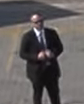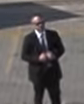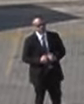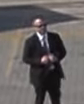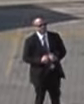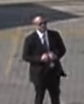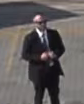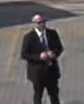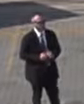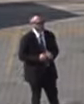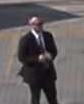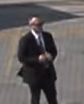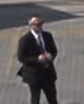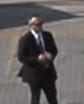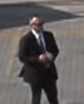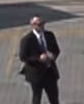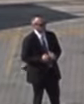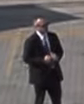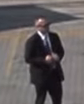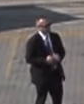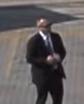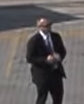Male Speaker: Please welcome Senator Chris Van Hollen.